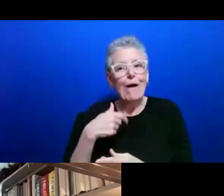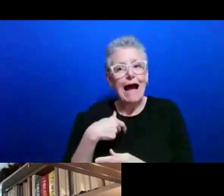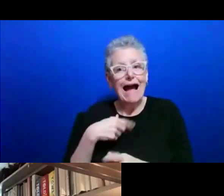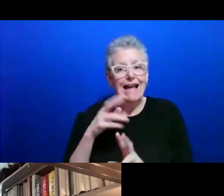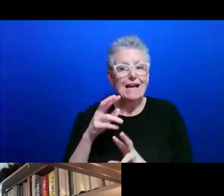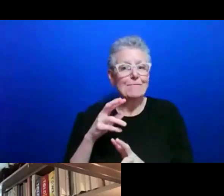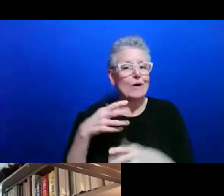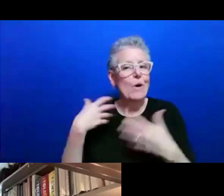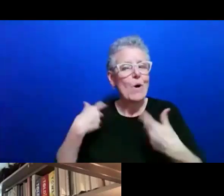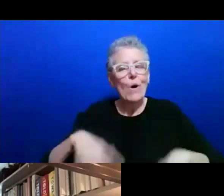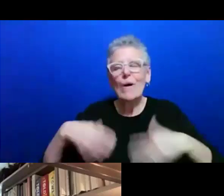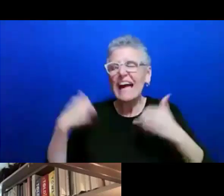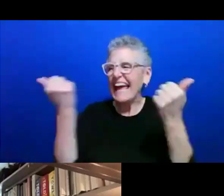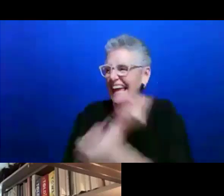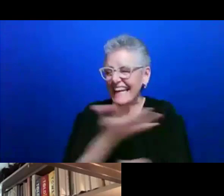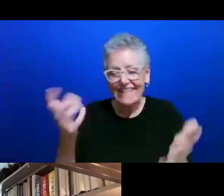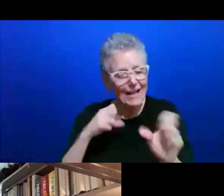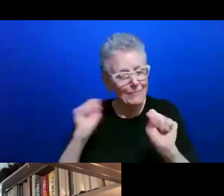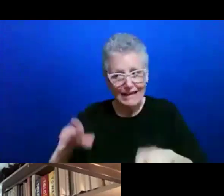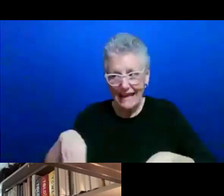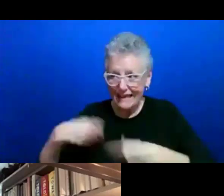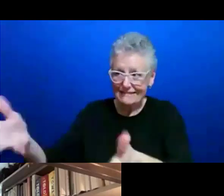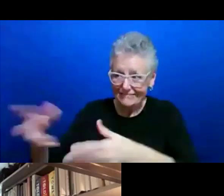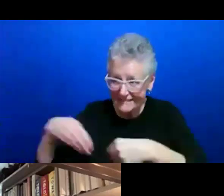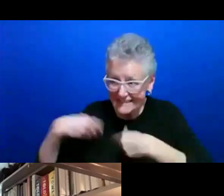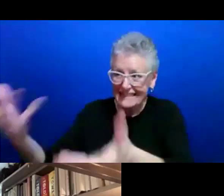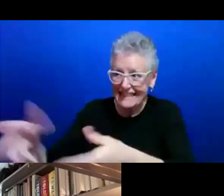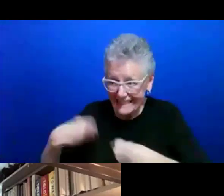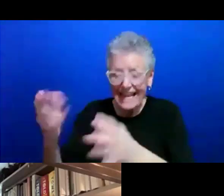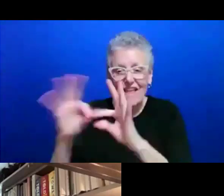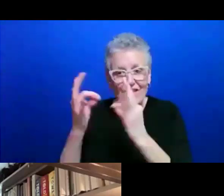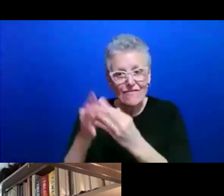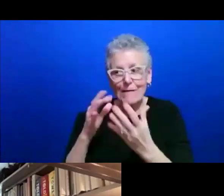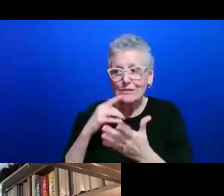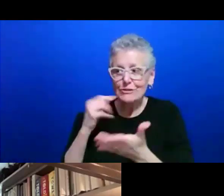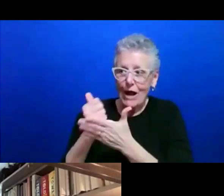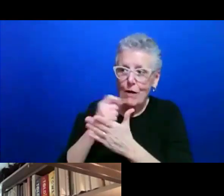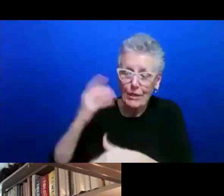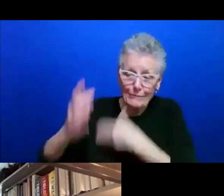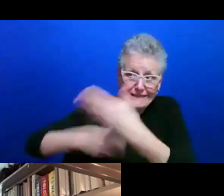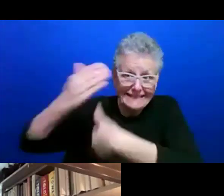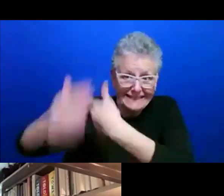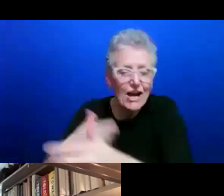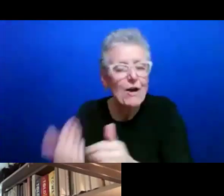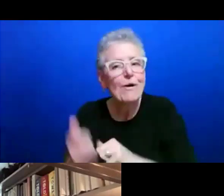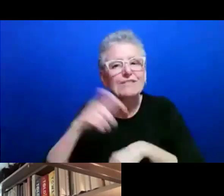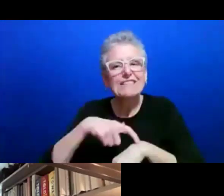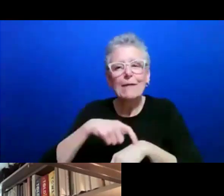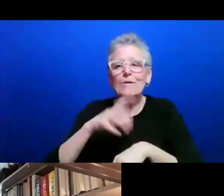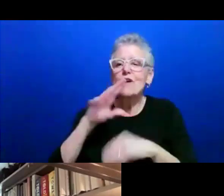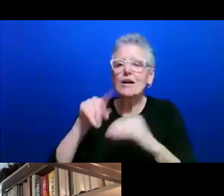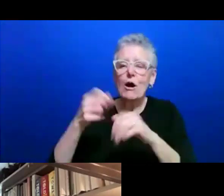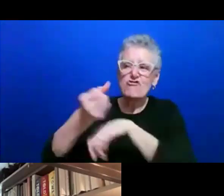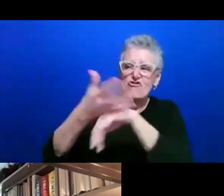whatever we can get, families, to get them going. And like I said, most of the time we're talking early on when these things